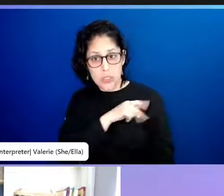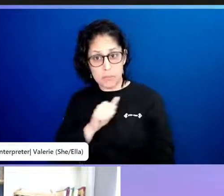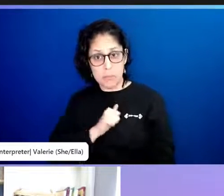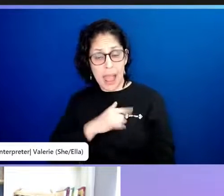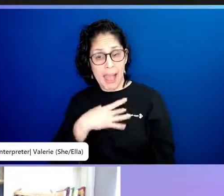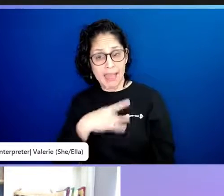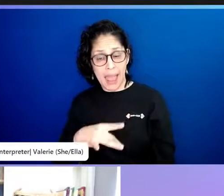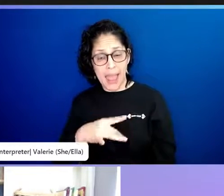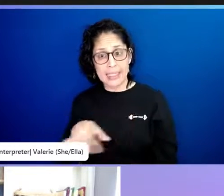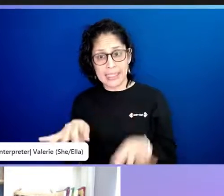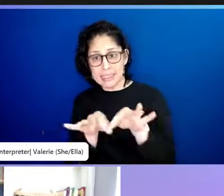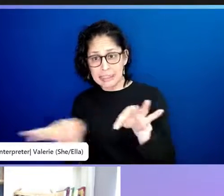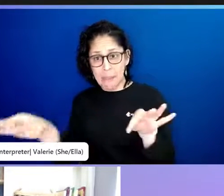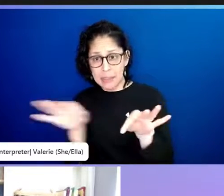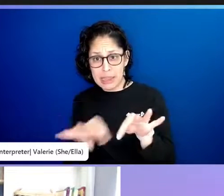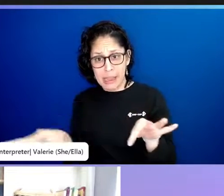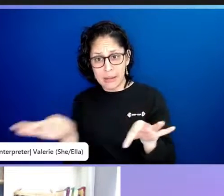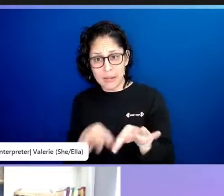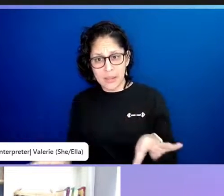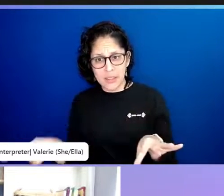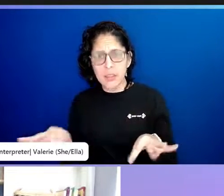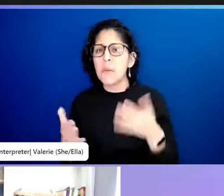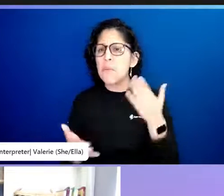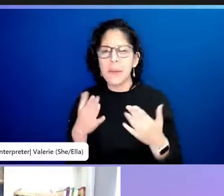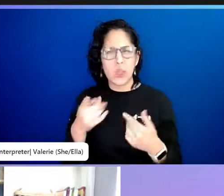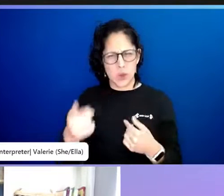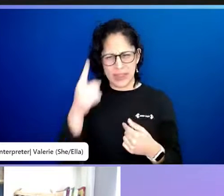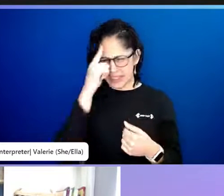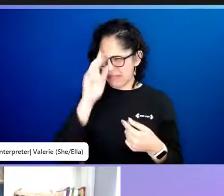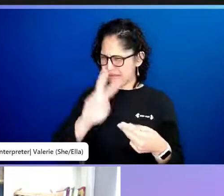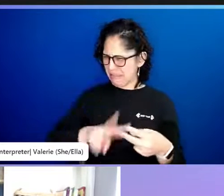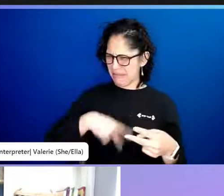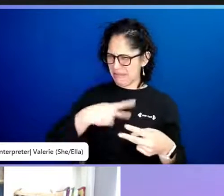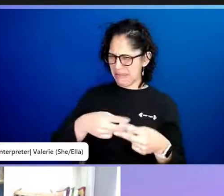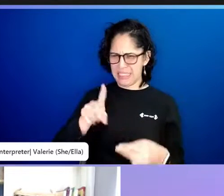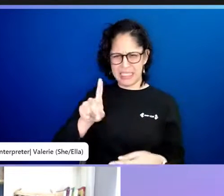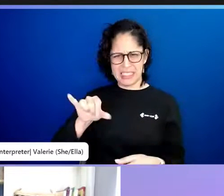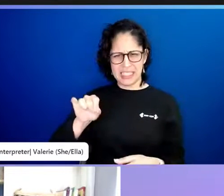because you know you might not expect that with dyslexia but it helps me match what I'm hearing